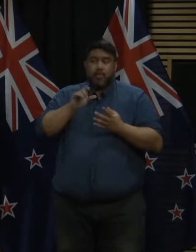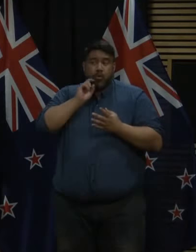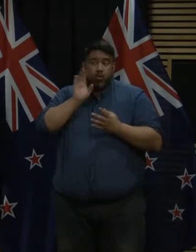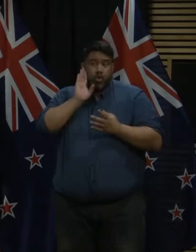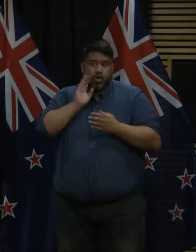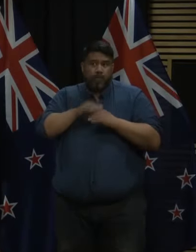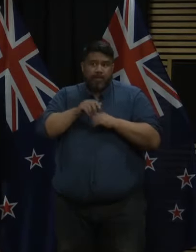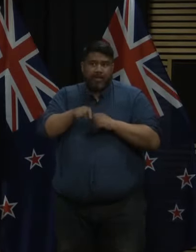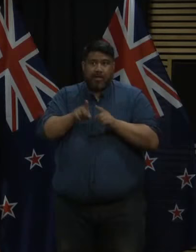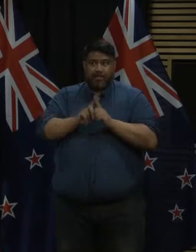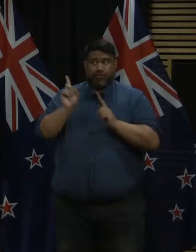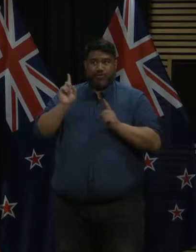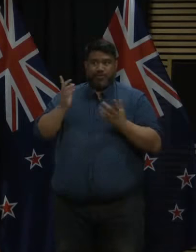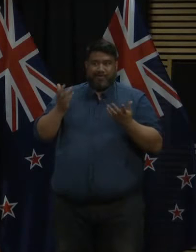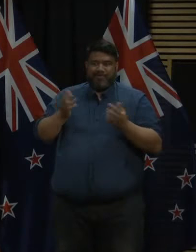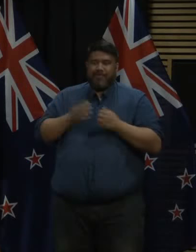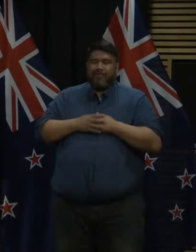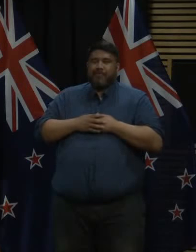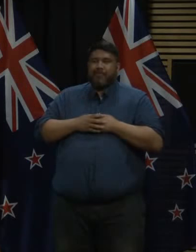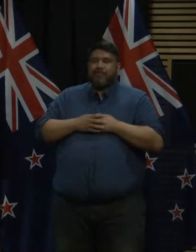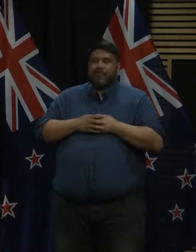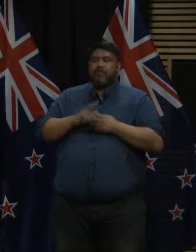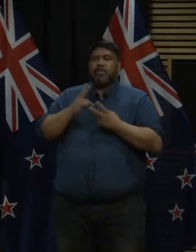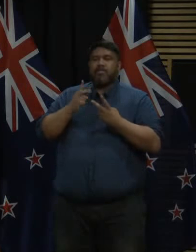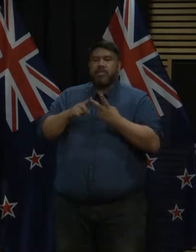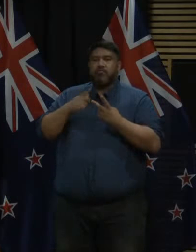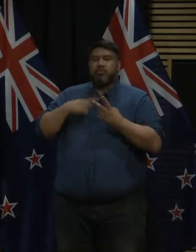widely used with some